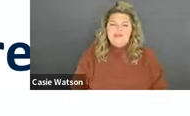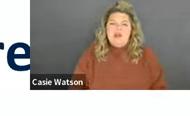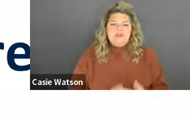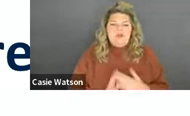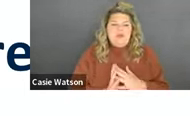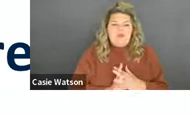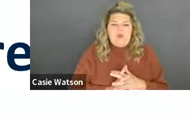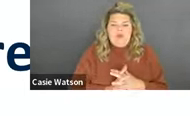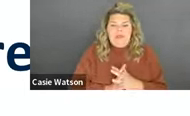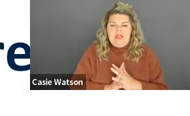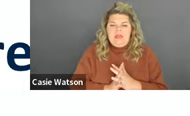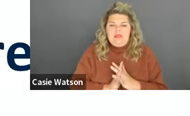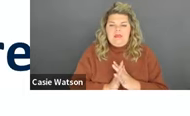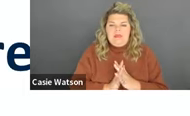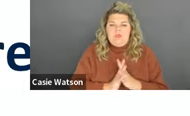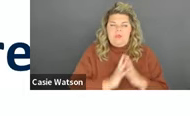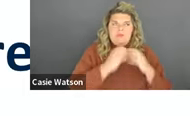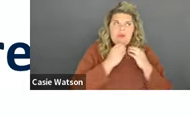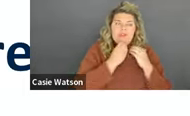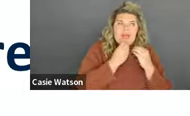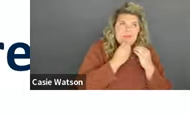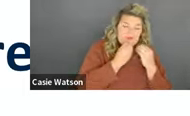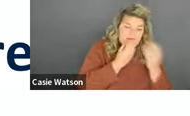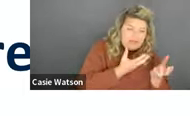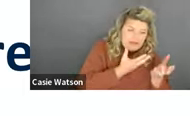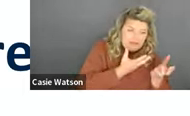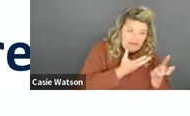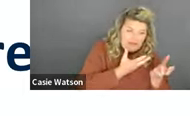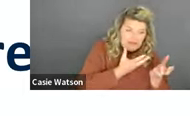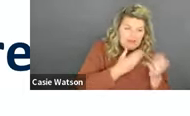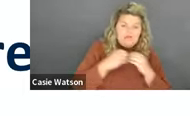It's also, there will be, from the time you speak something